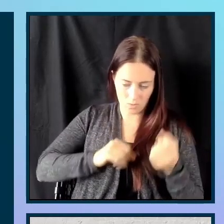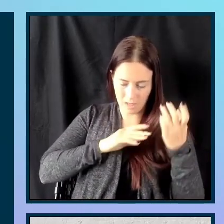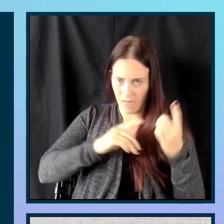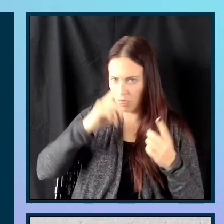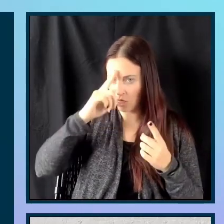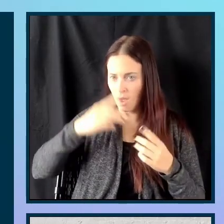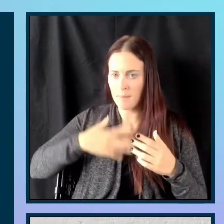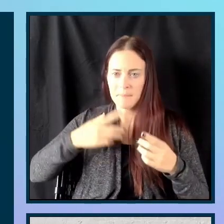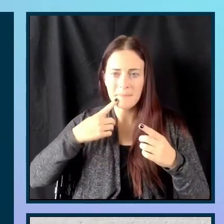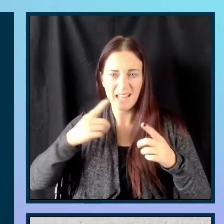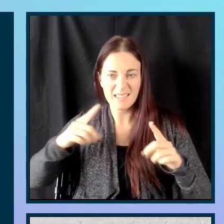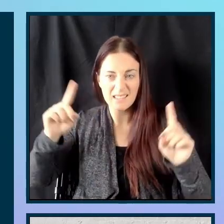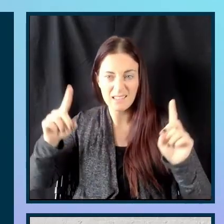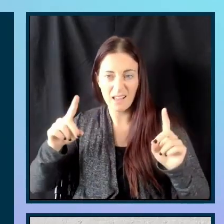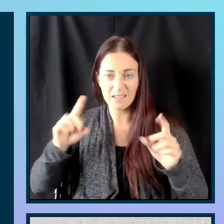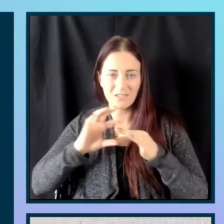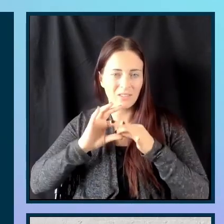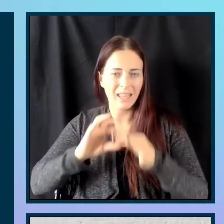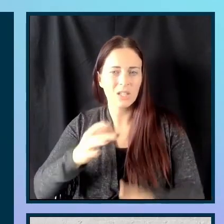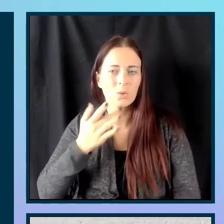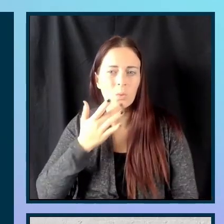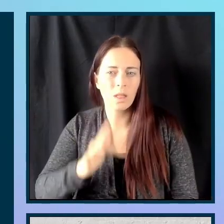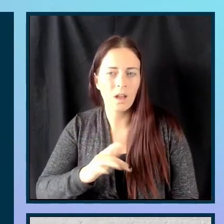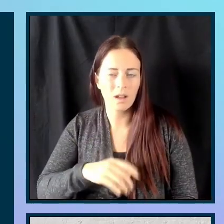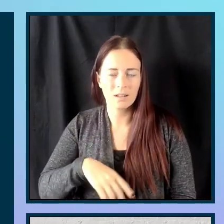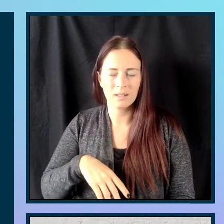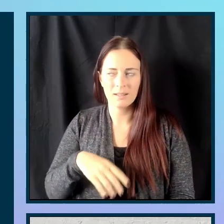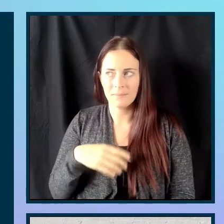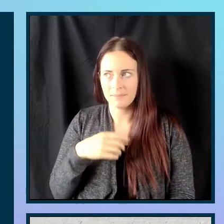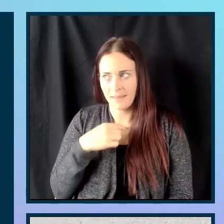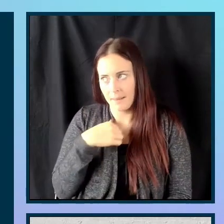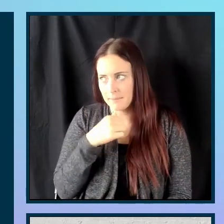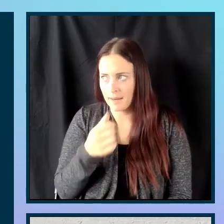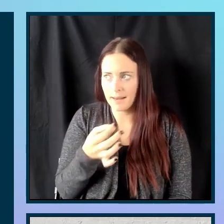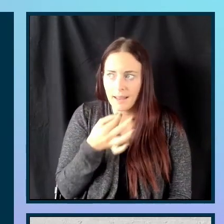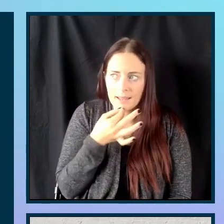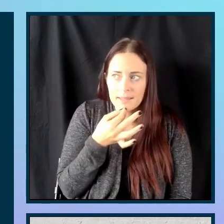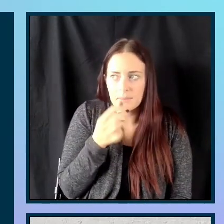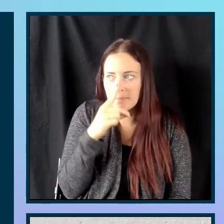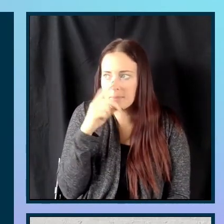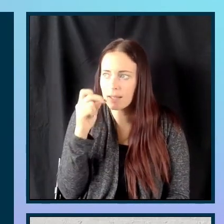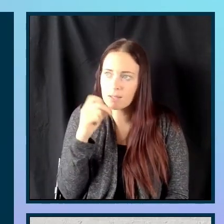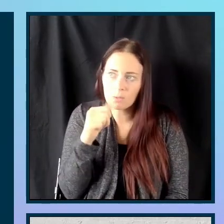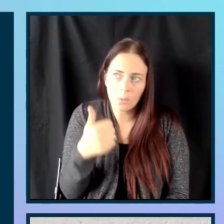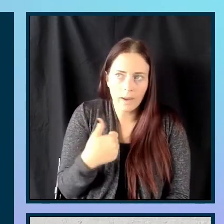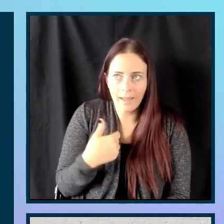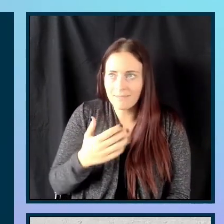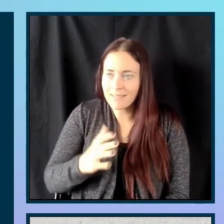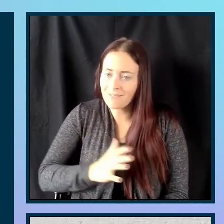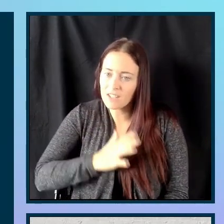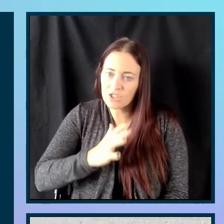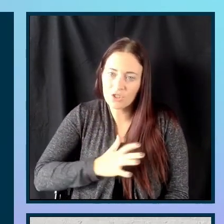was because of luck, that I can't be considered an expert because I don't have official accessibility training